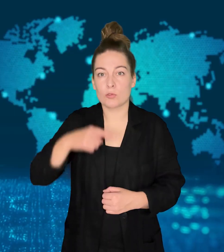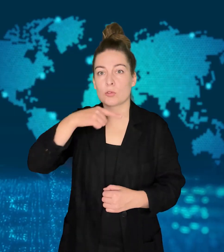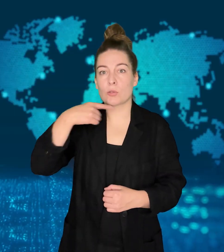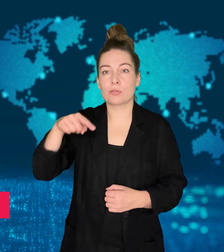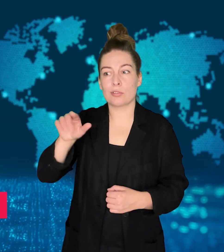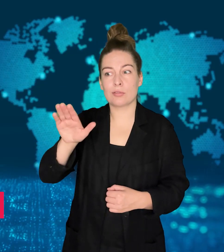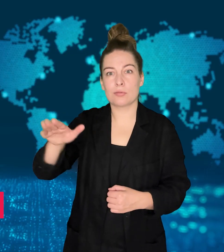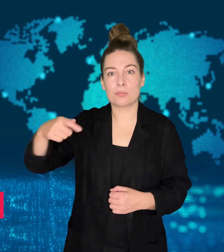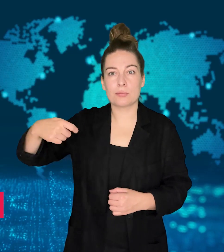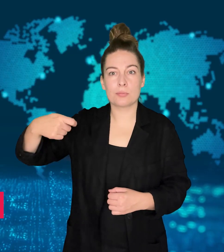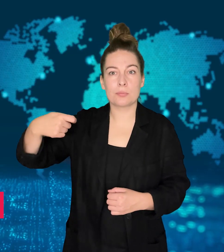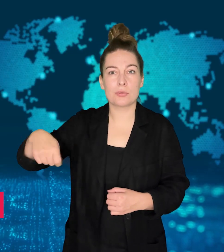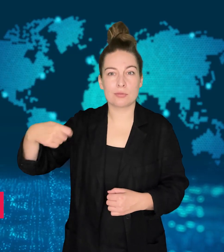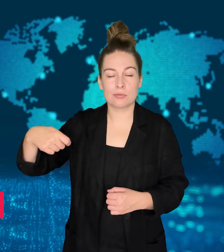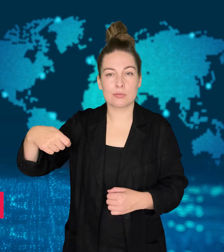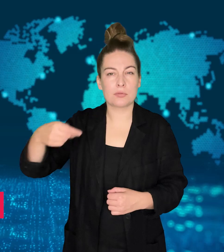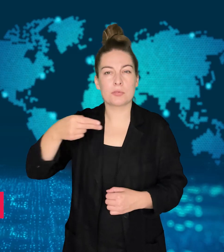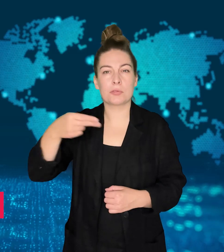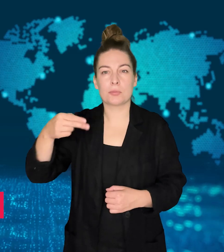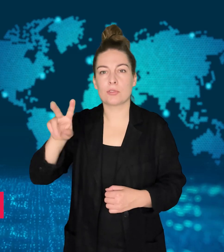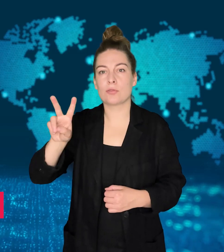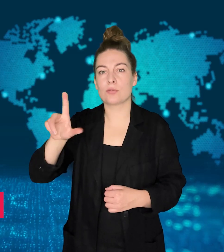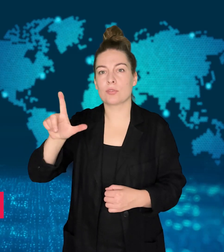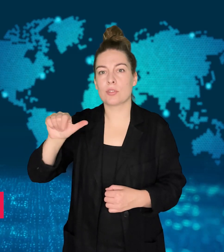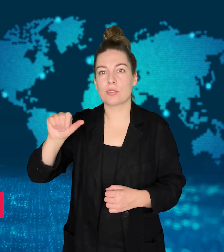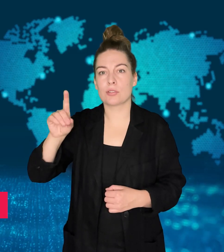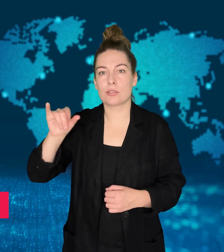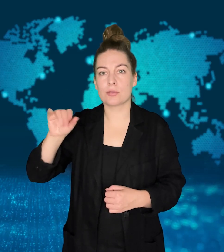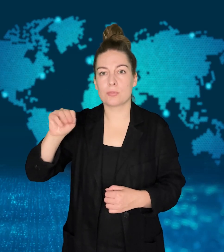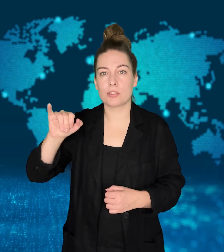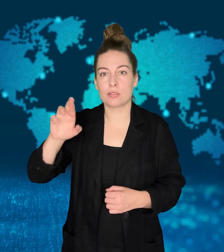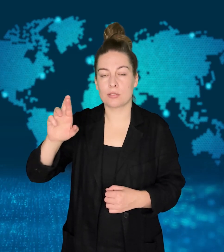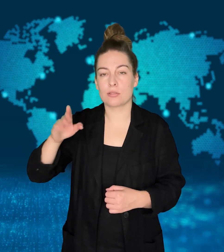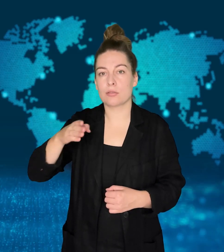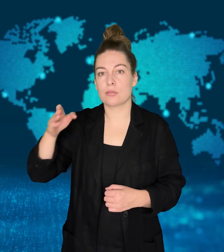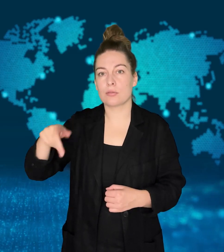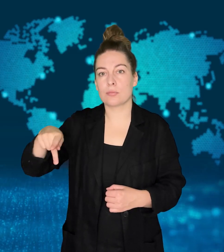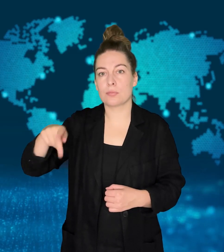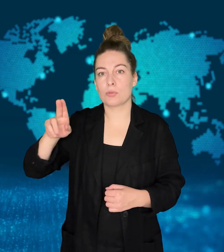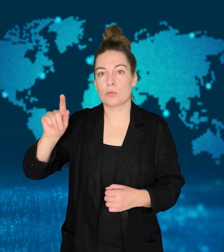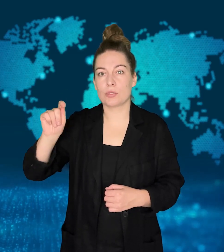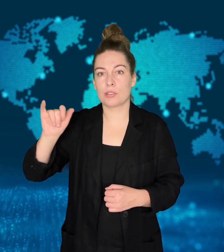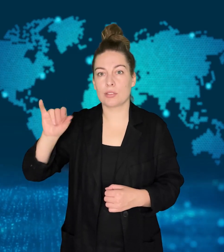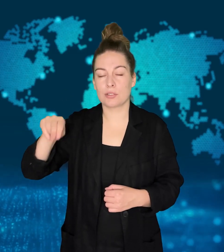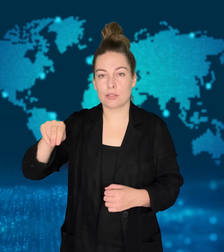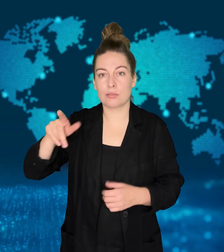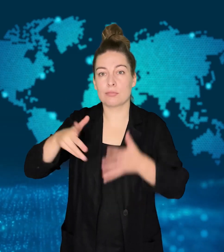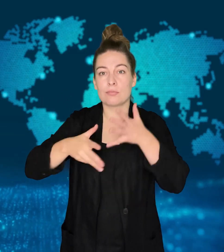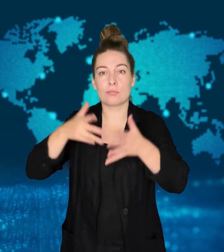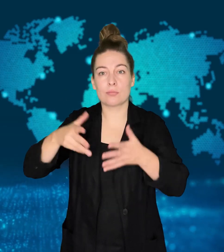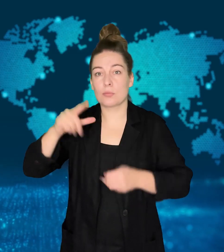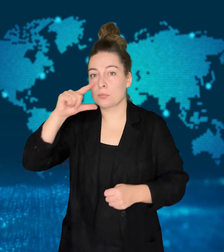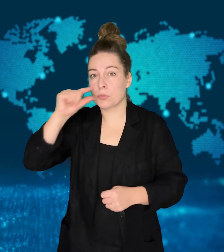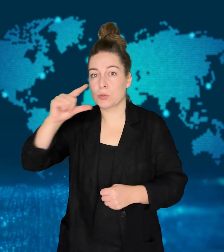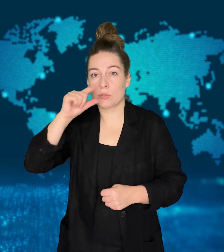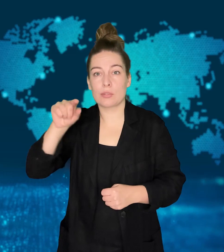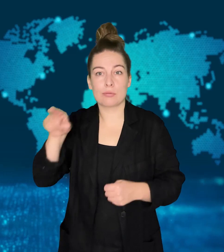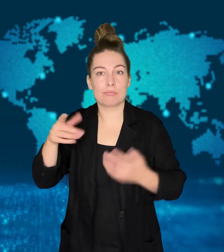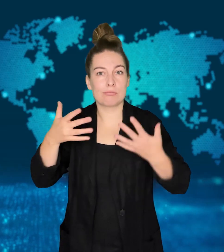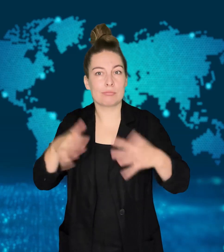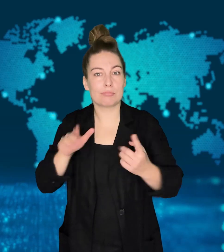[MONIKA]: Russian president Vladimir Putin met with Chinese leader Xi Jinping.